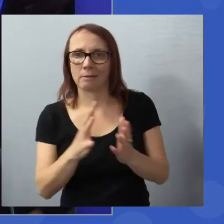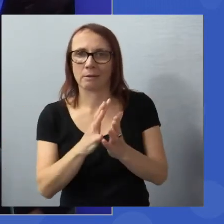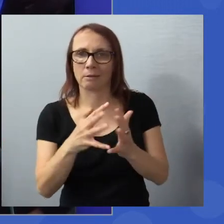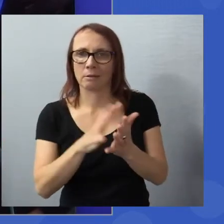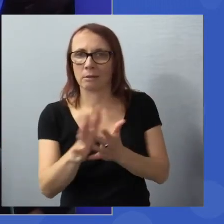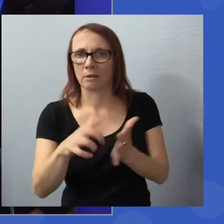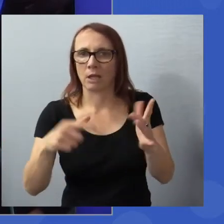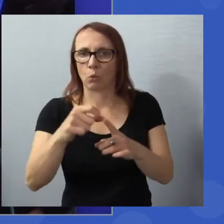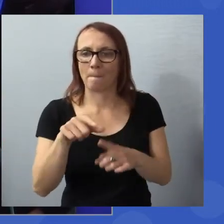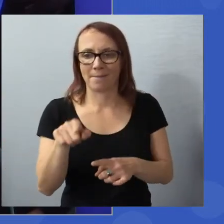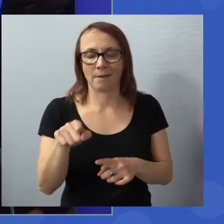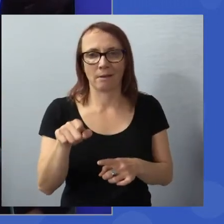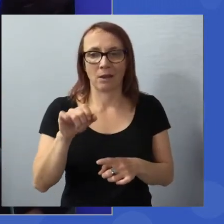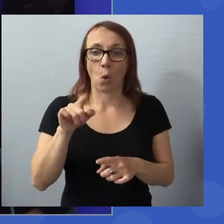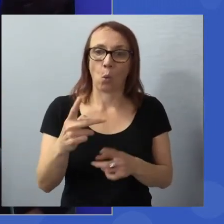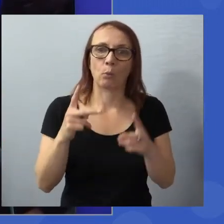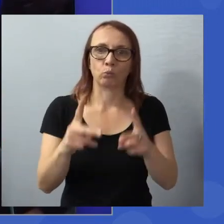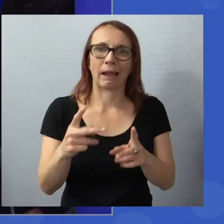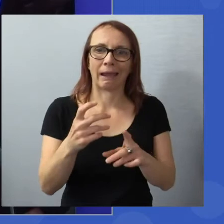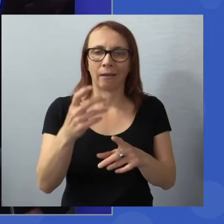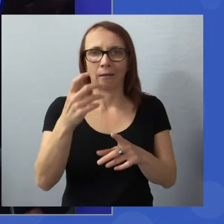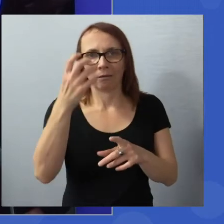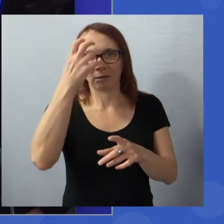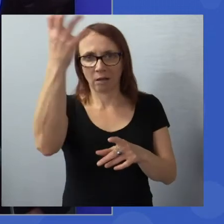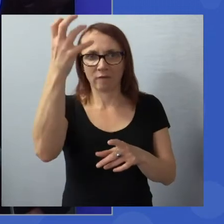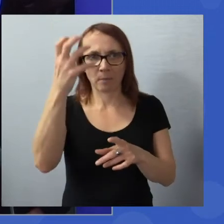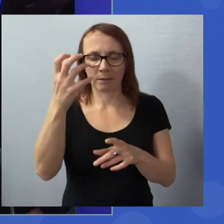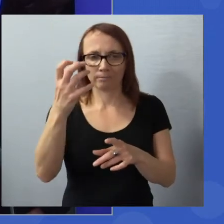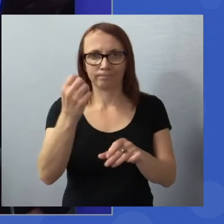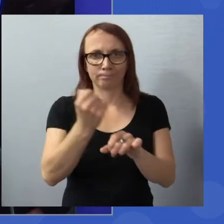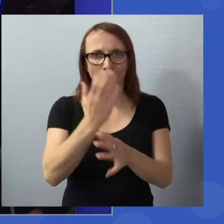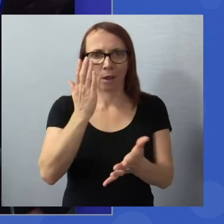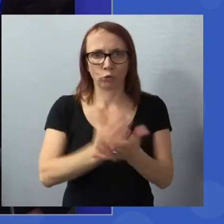so we have to be careful the web can maybe have an overbearing effect but we